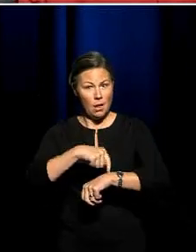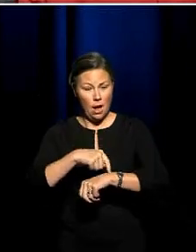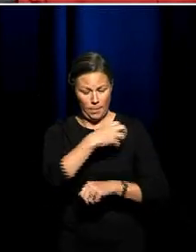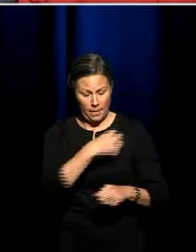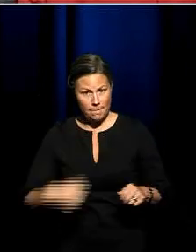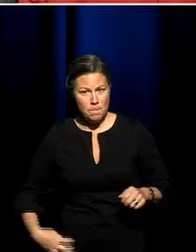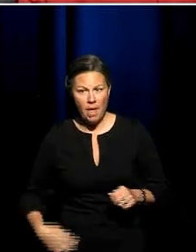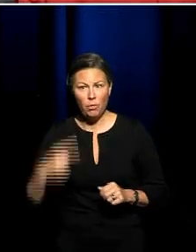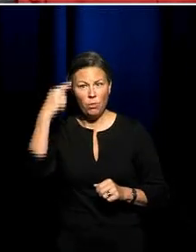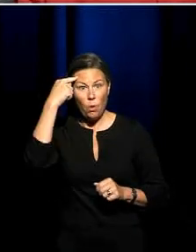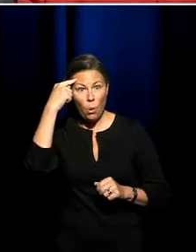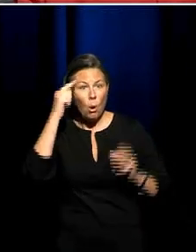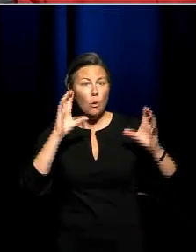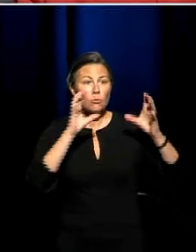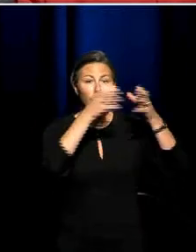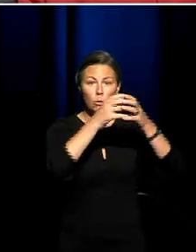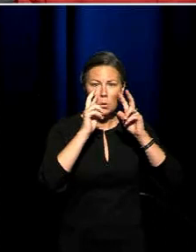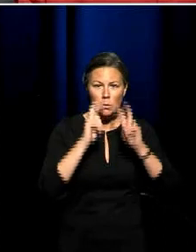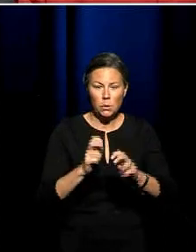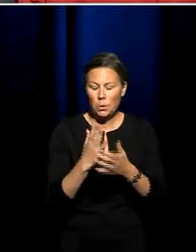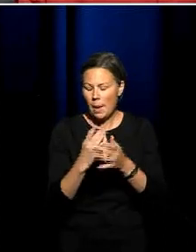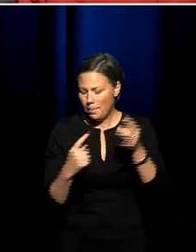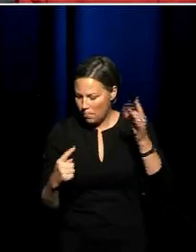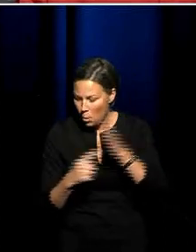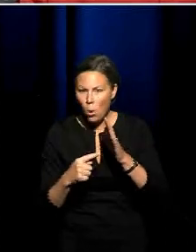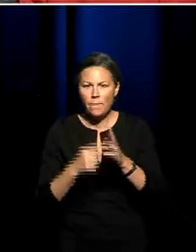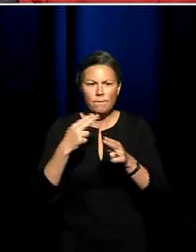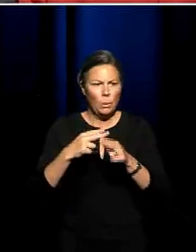Commissions as a means of investigating and reporting on matters of national